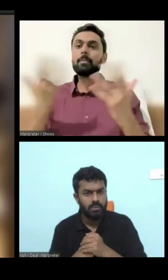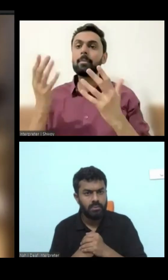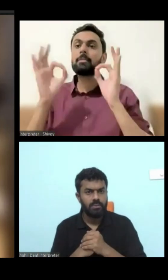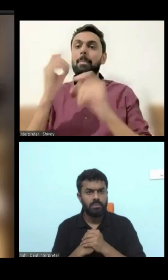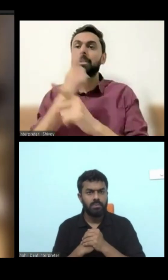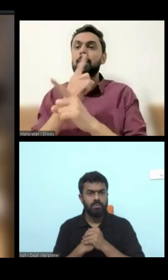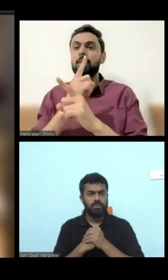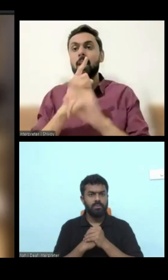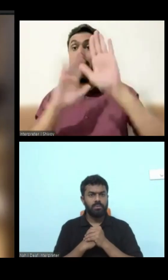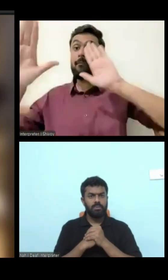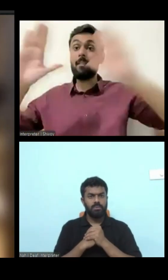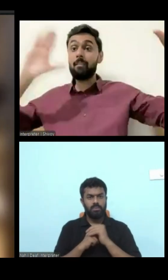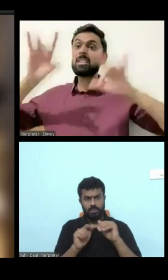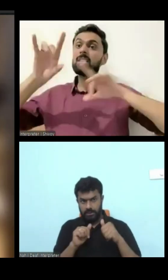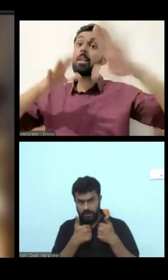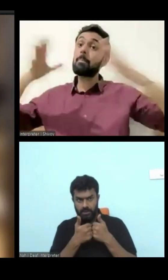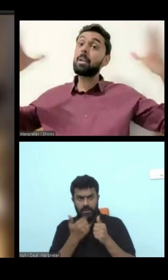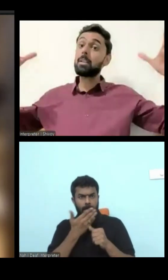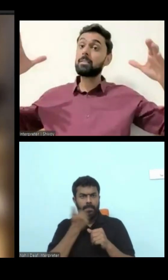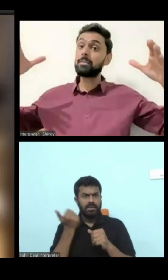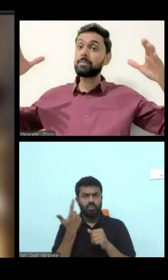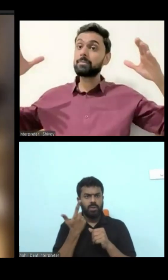And unfortunately, even in the cities, travel has become very difficult.